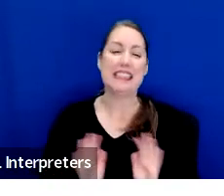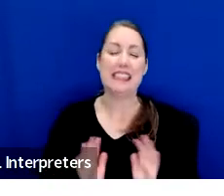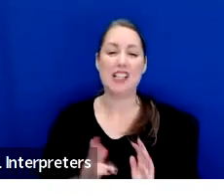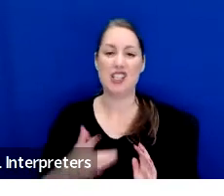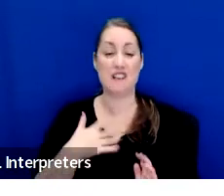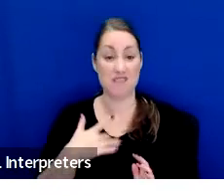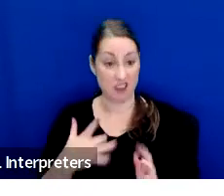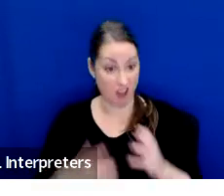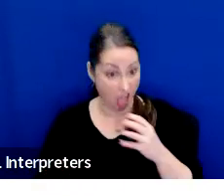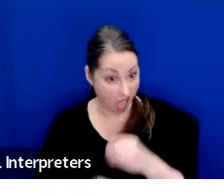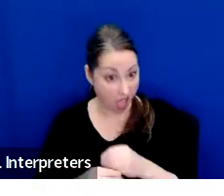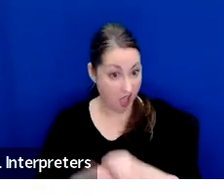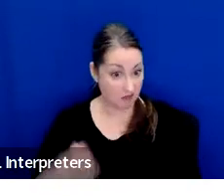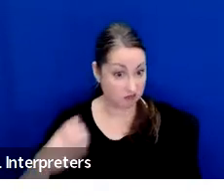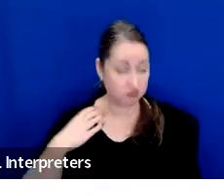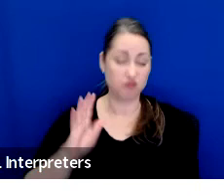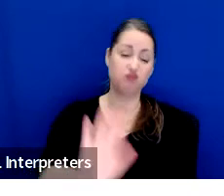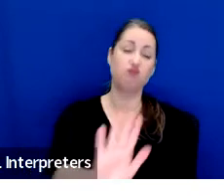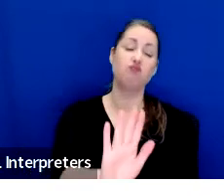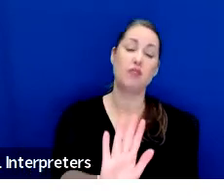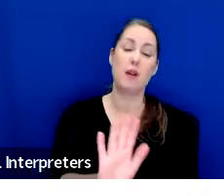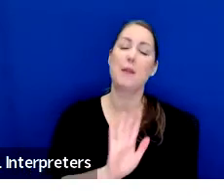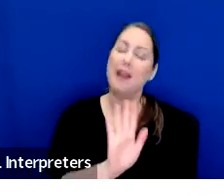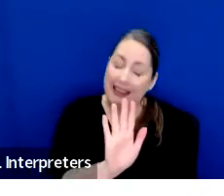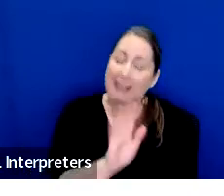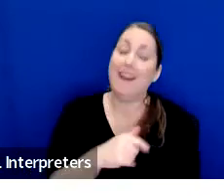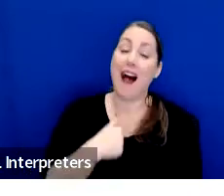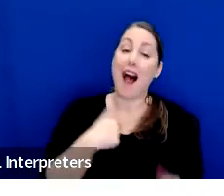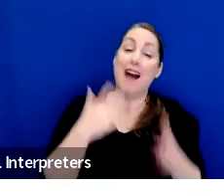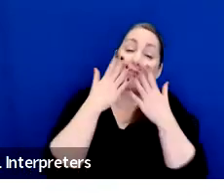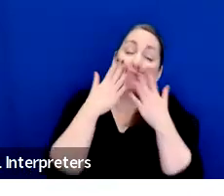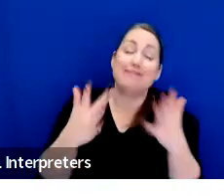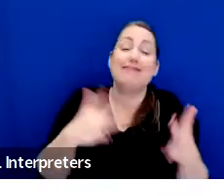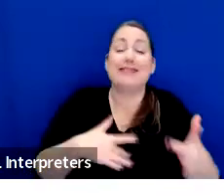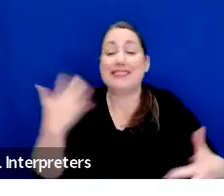But because I was so excited about it and I started getting into it and I was like, Oh, look at this, look at this.